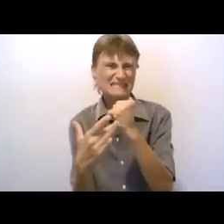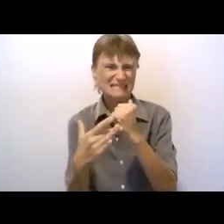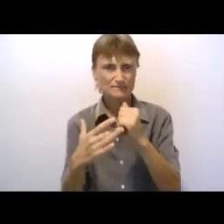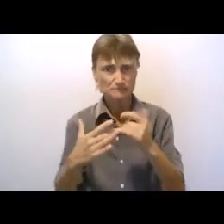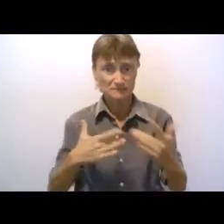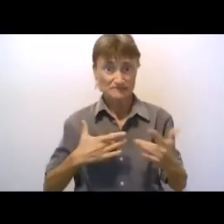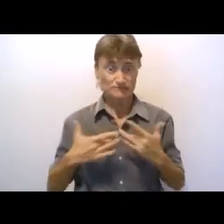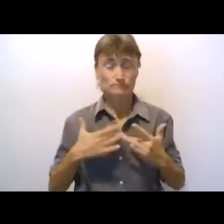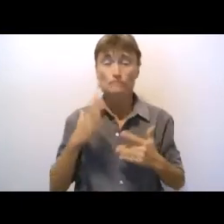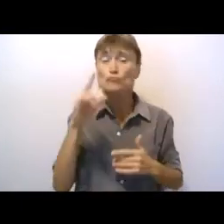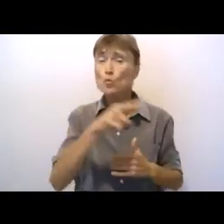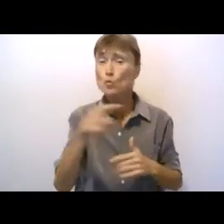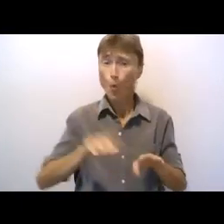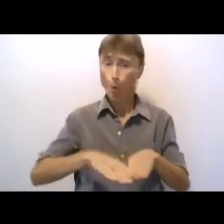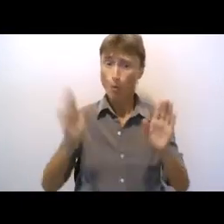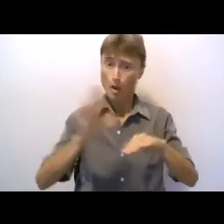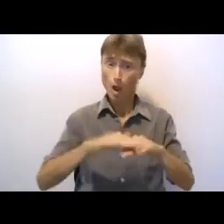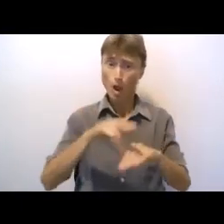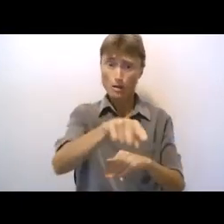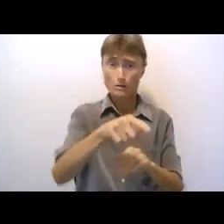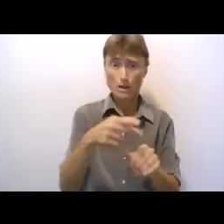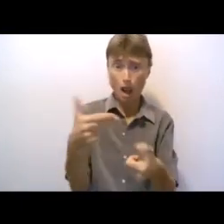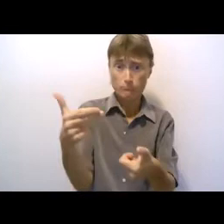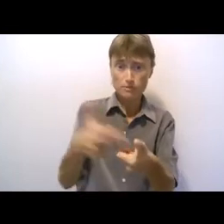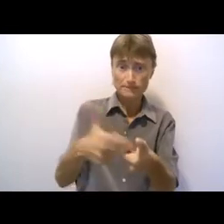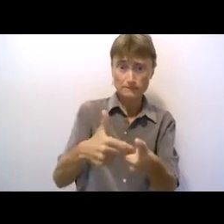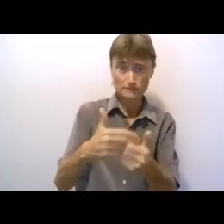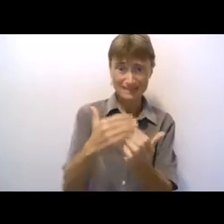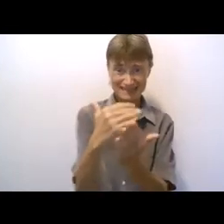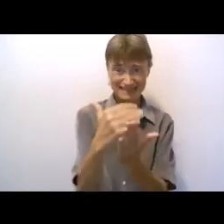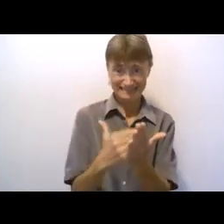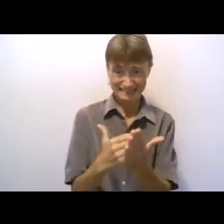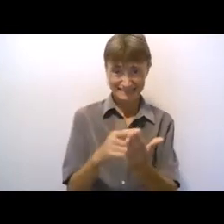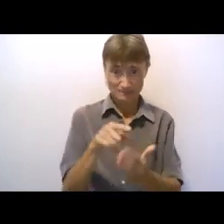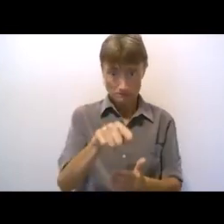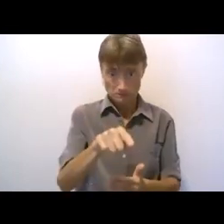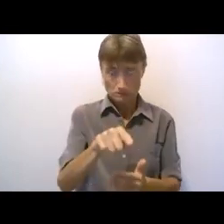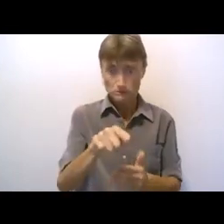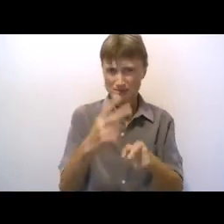list, you'll see that many of us from Calgary Arts Development have preceded our name with